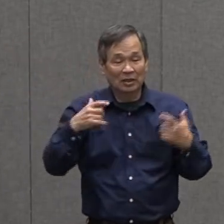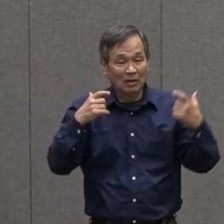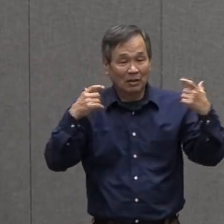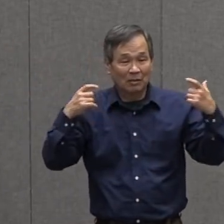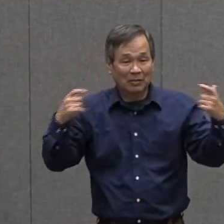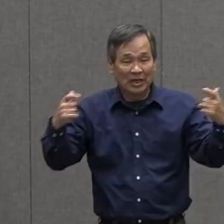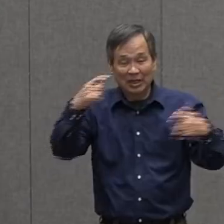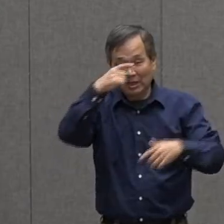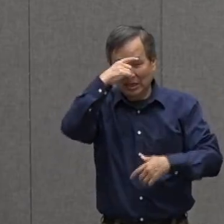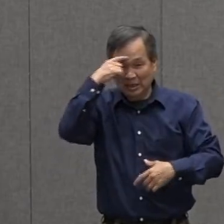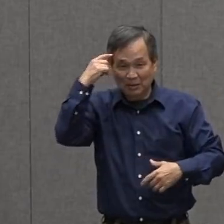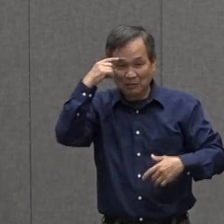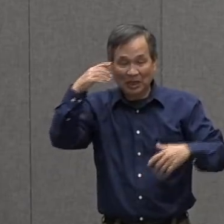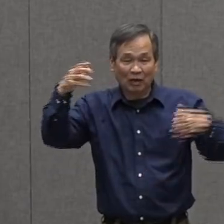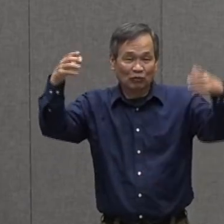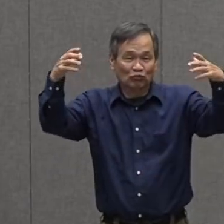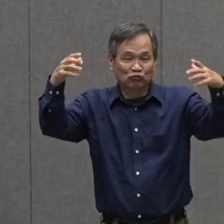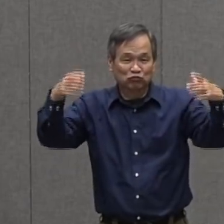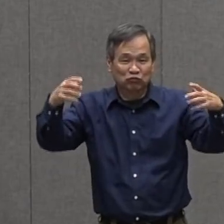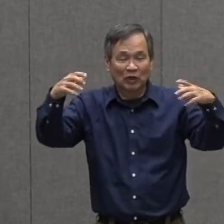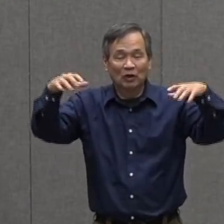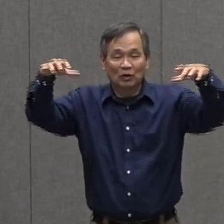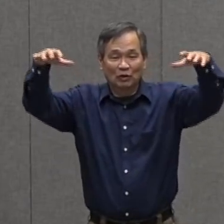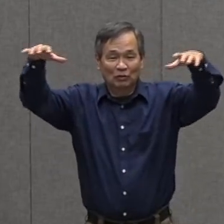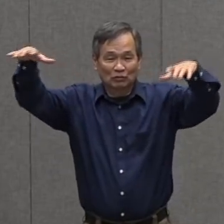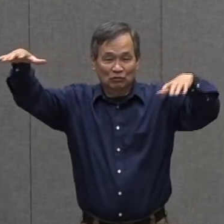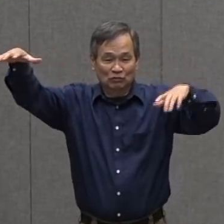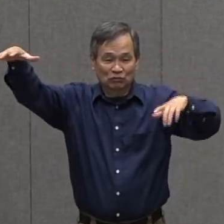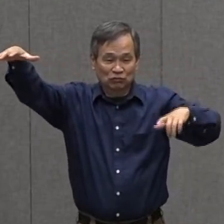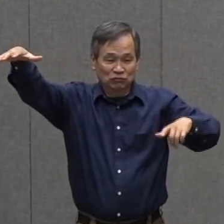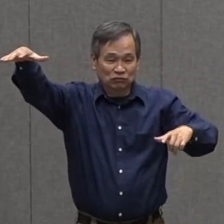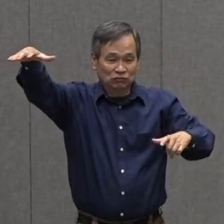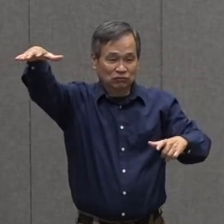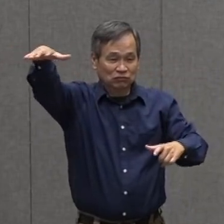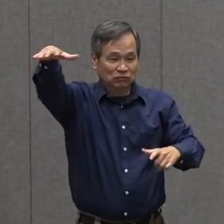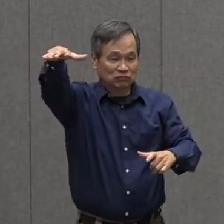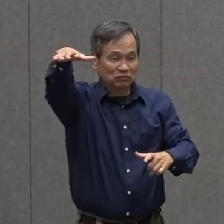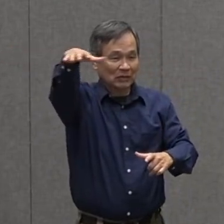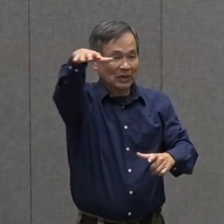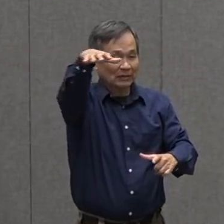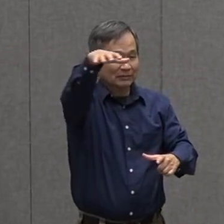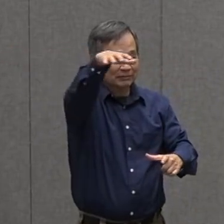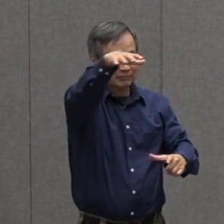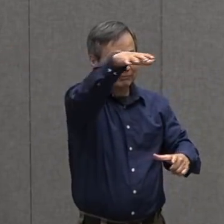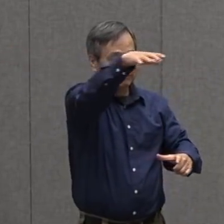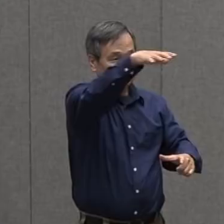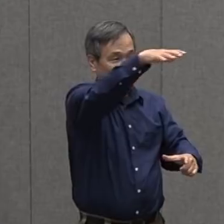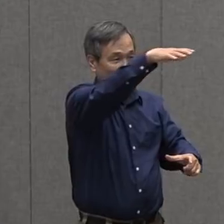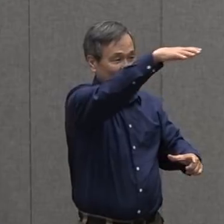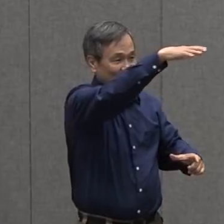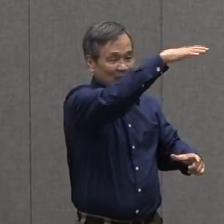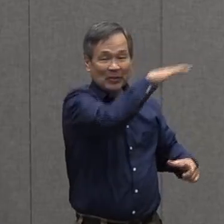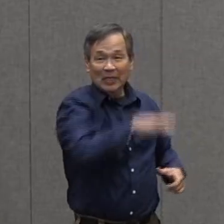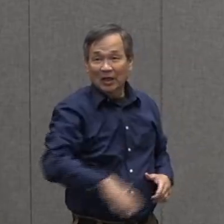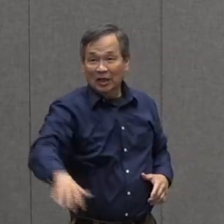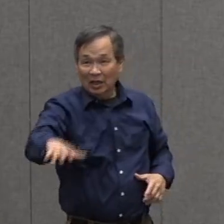"The big black cloud all heavy with rain "it shadowed the ground on Kapiti Plain."